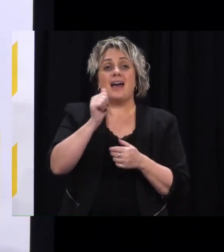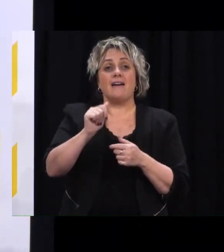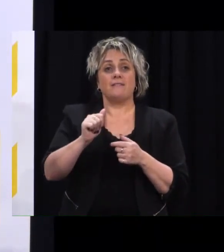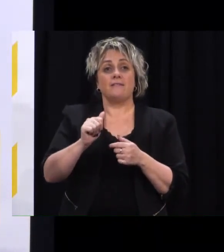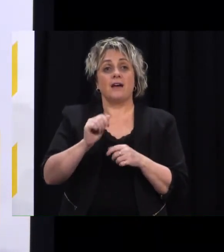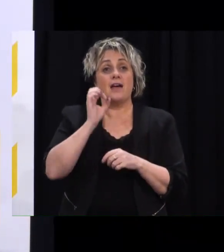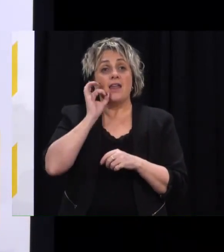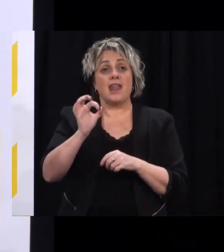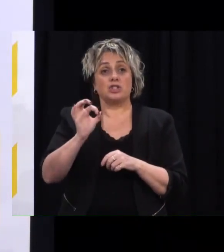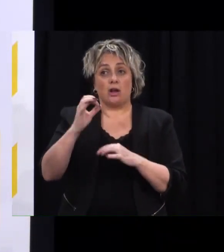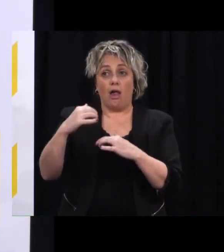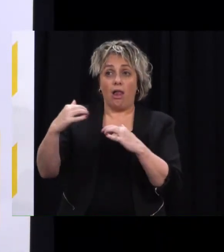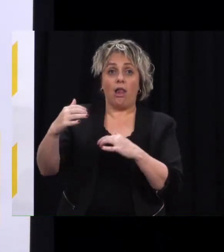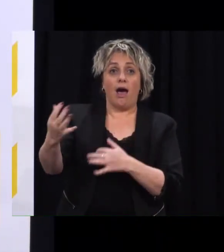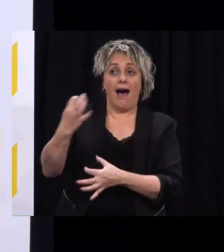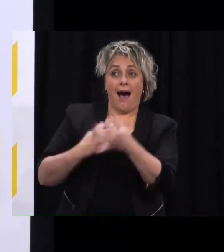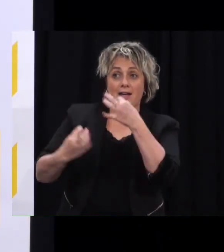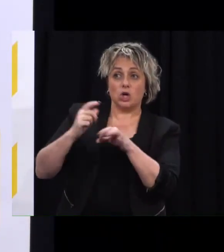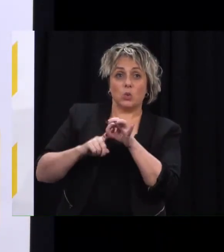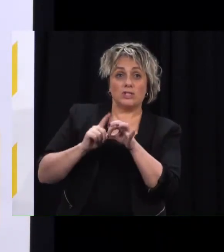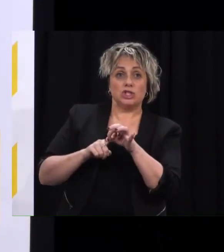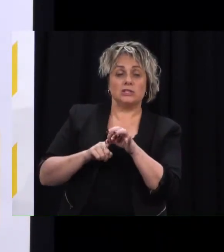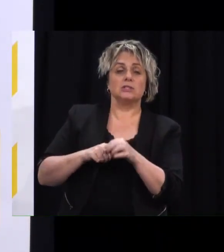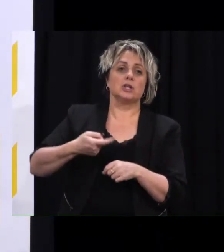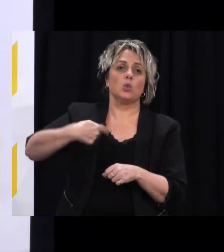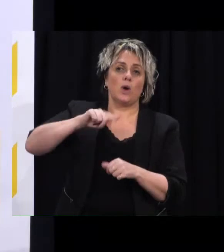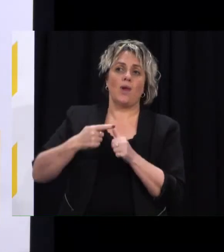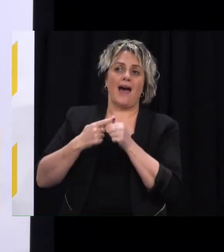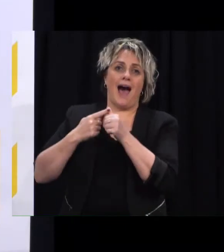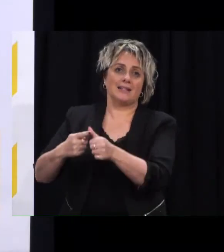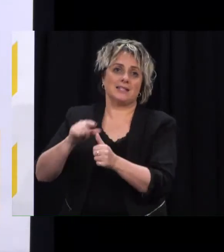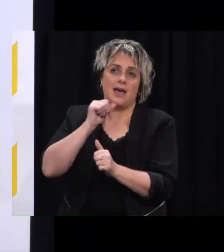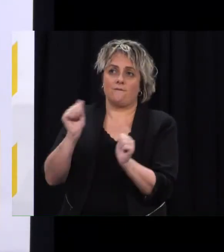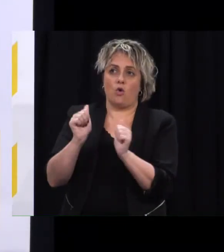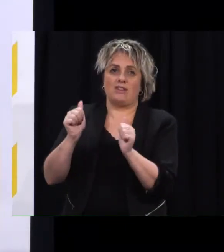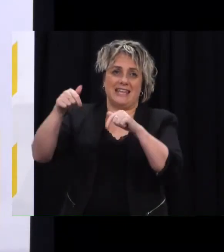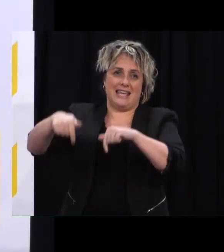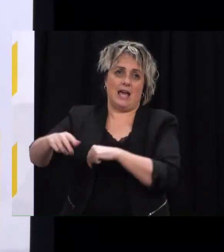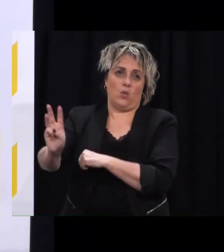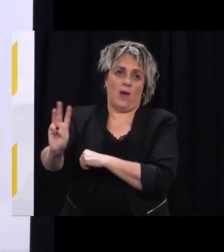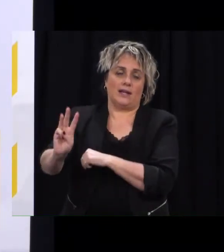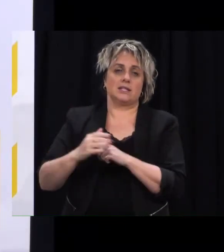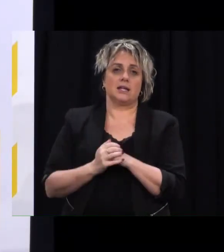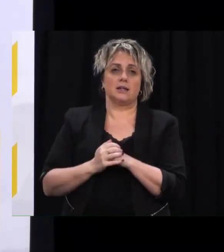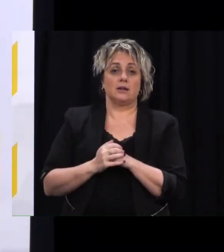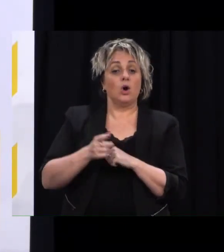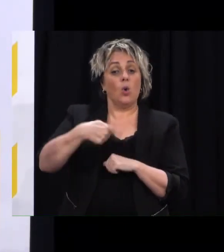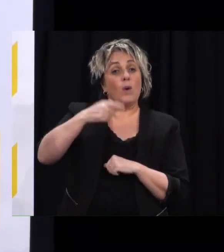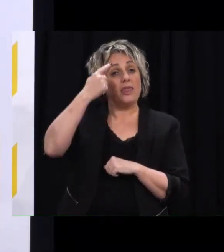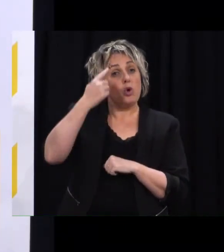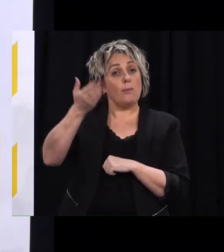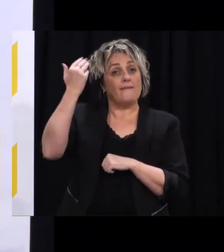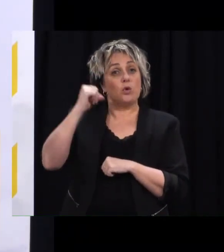from outside aucds. >> We've -- Auckland. >> We've taken the